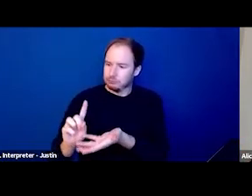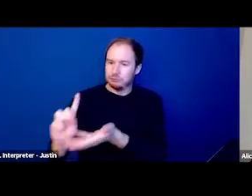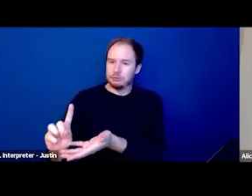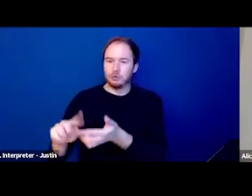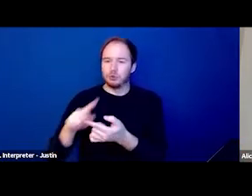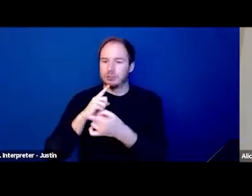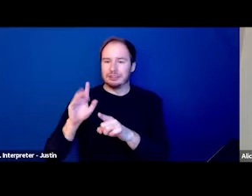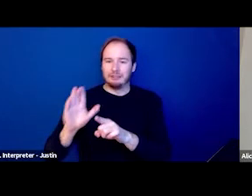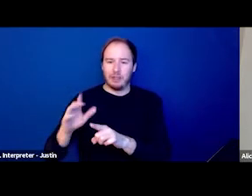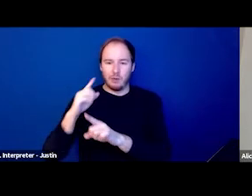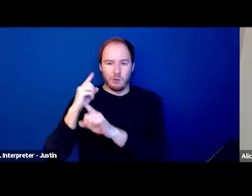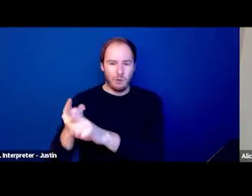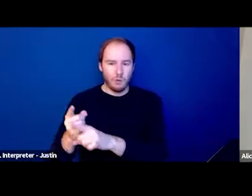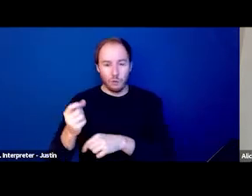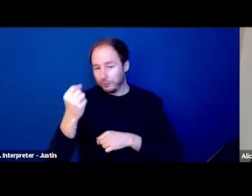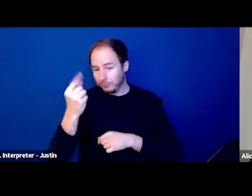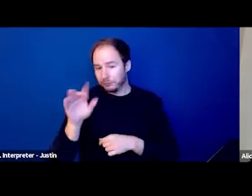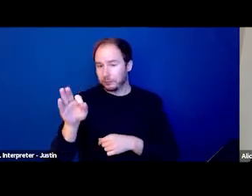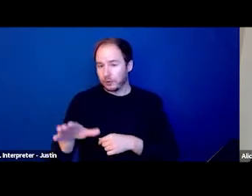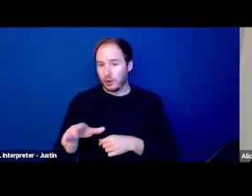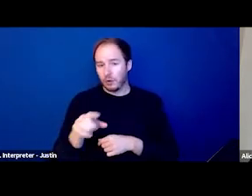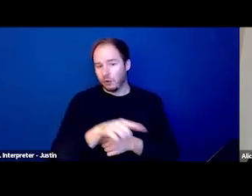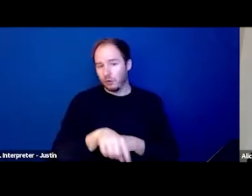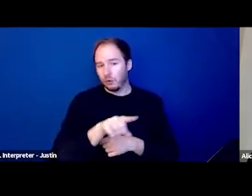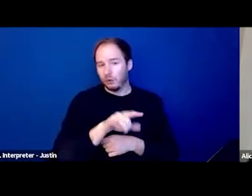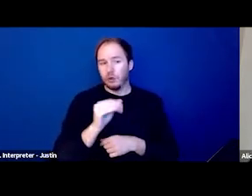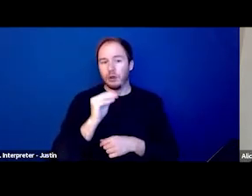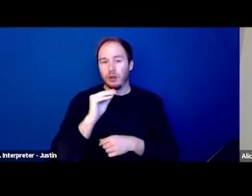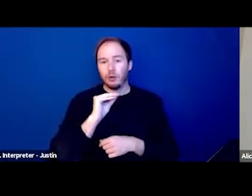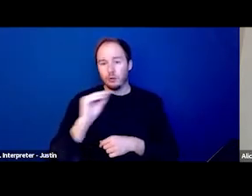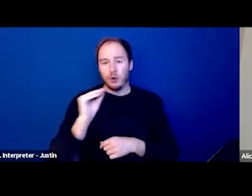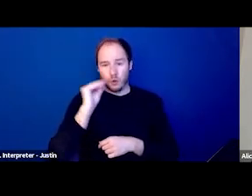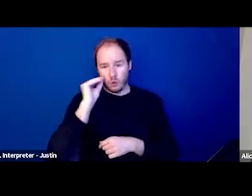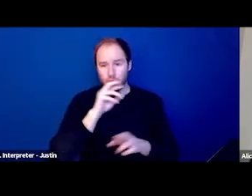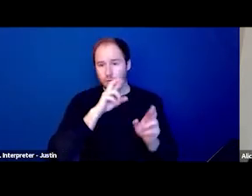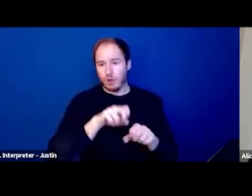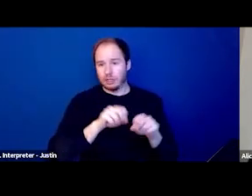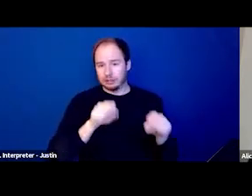Just a note on this slide, the homeless response system may not be able to provide physical